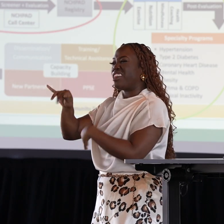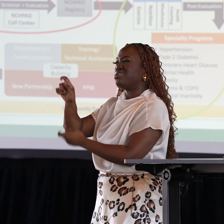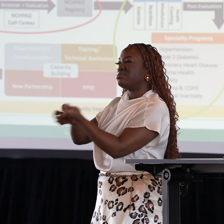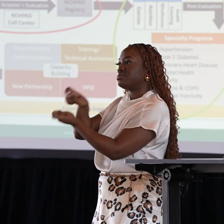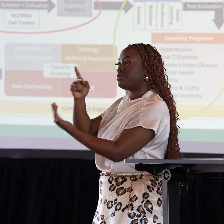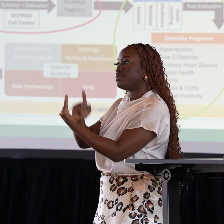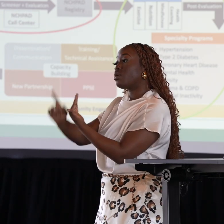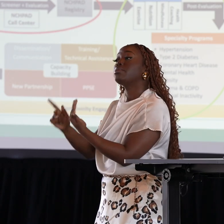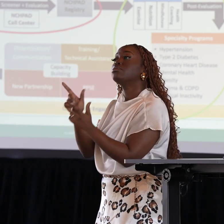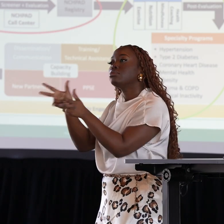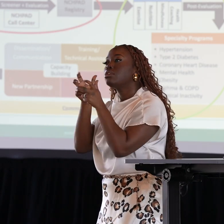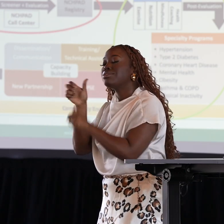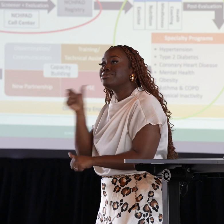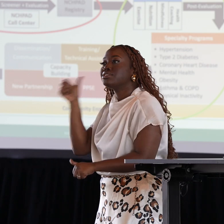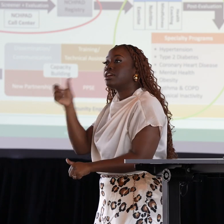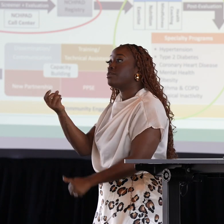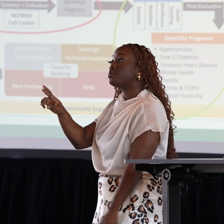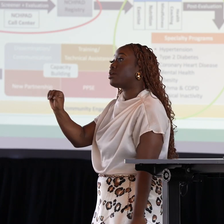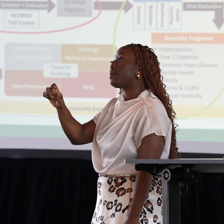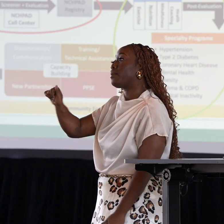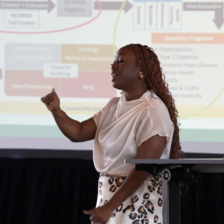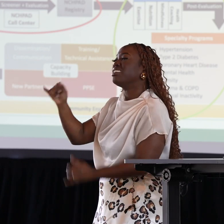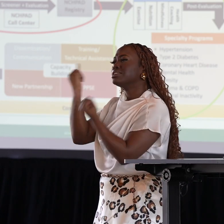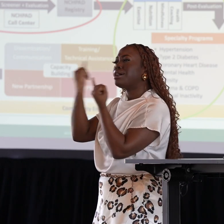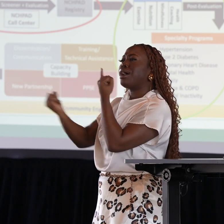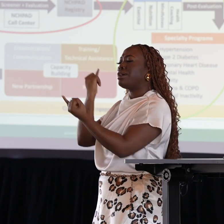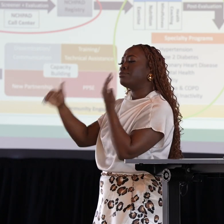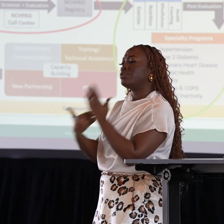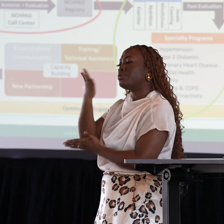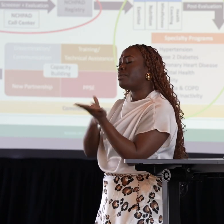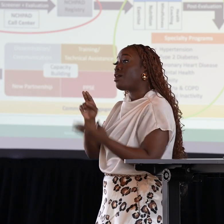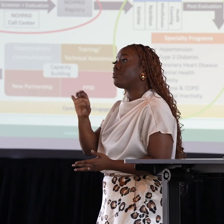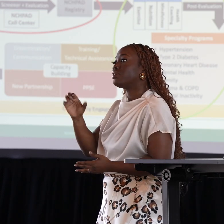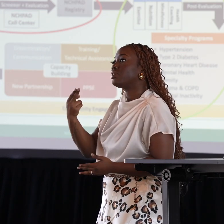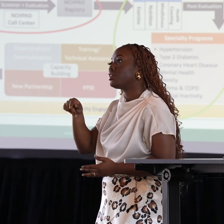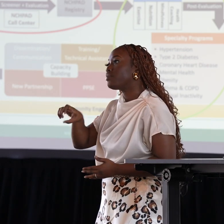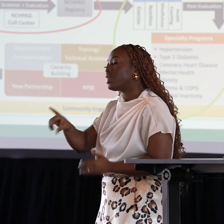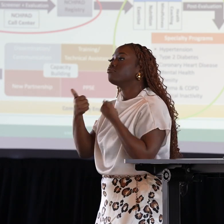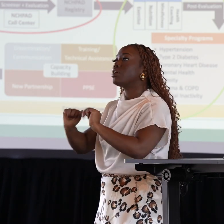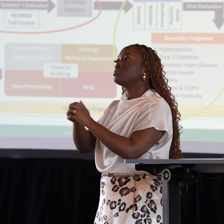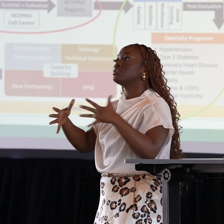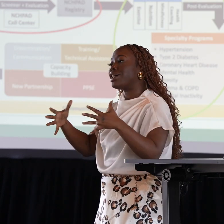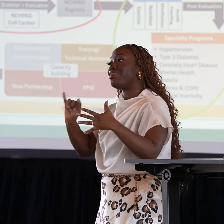You heard yesterday from Dr Mehta, this idea about this new part of nchpad, which is trying to expand the reach by